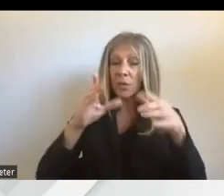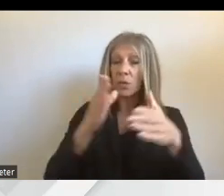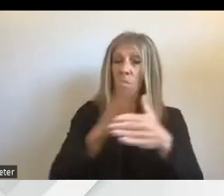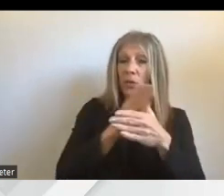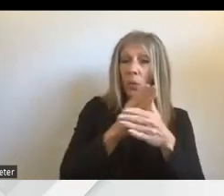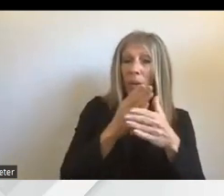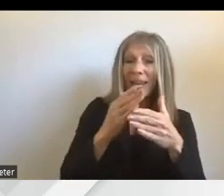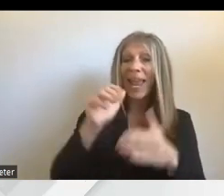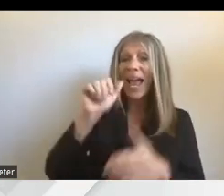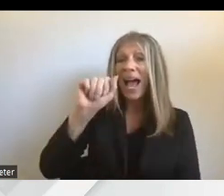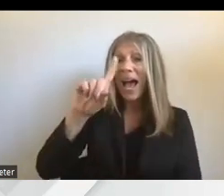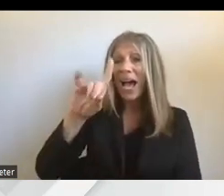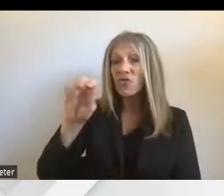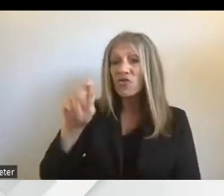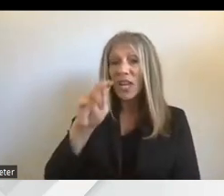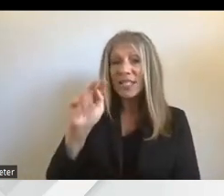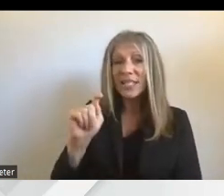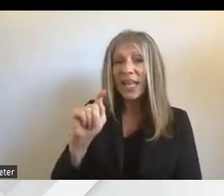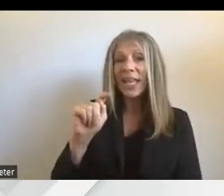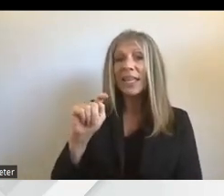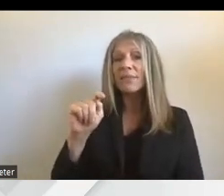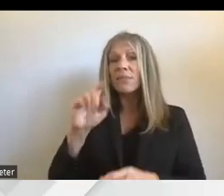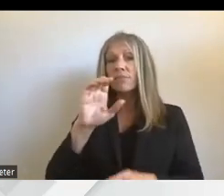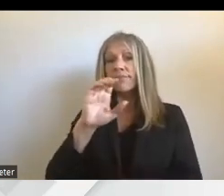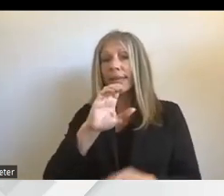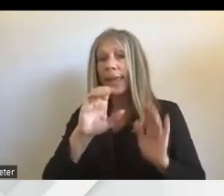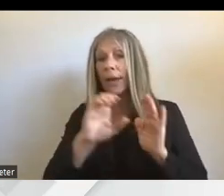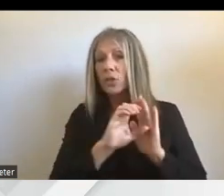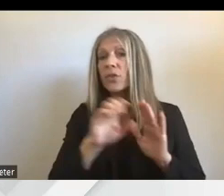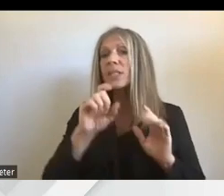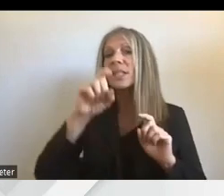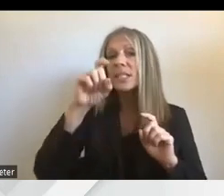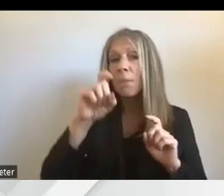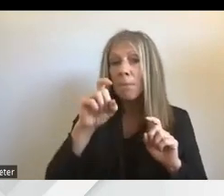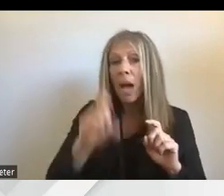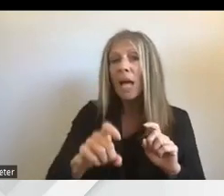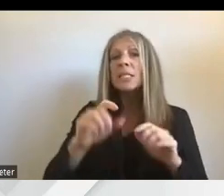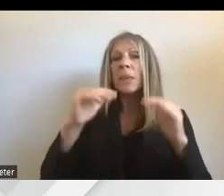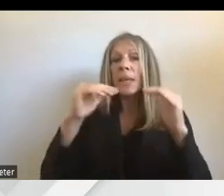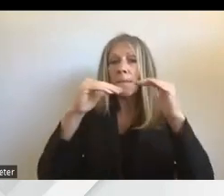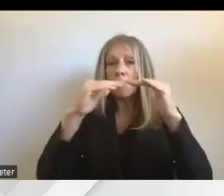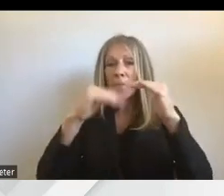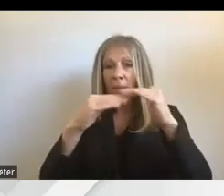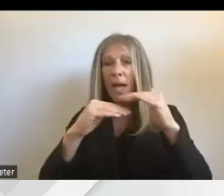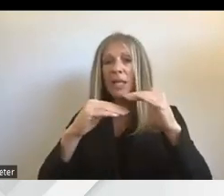adjacent surface characteristics must be minimized to provide a smooth transition.